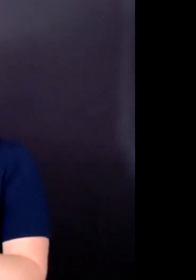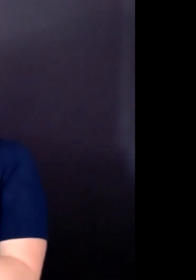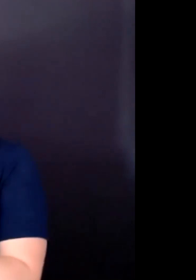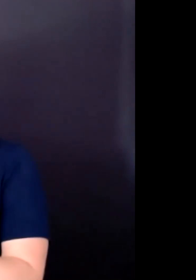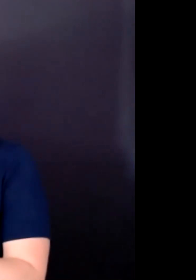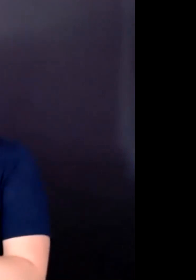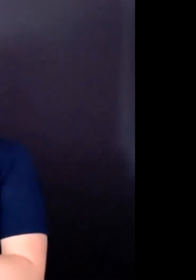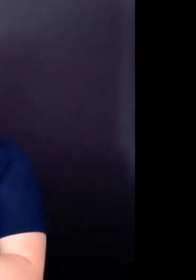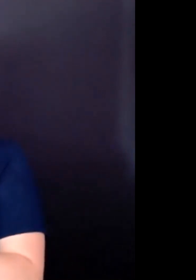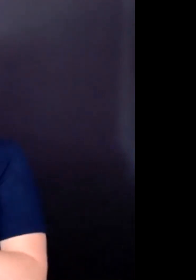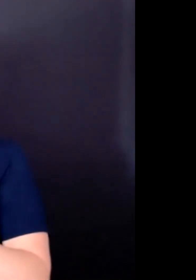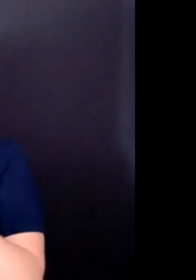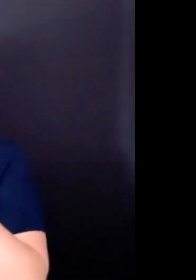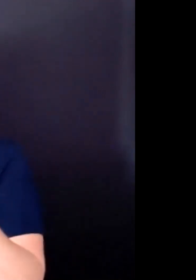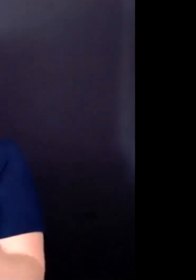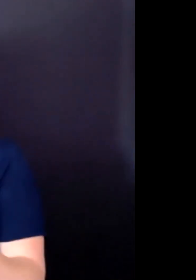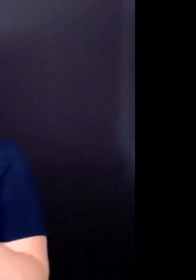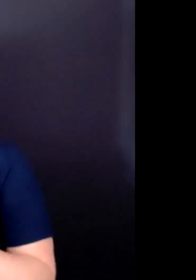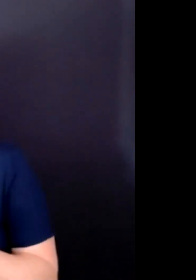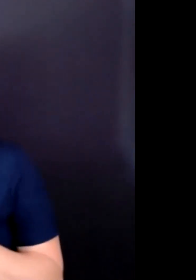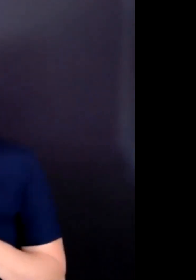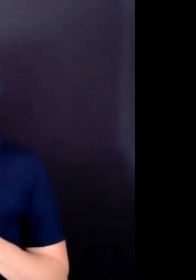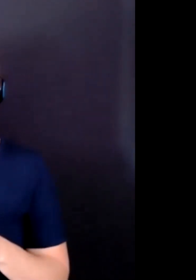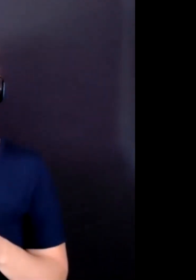bit of a public service announcement. Thank you for joining us. And